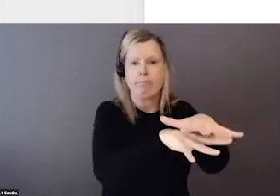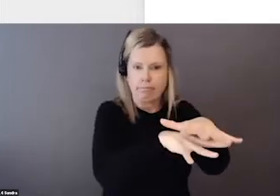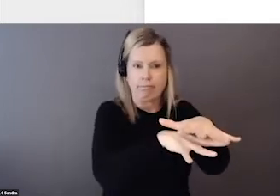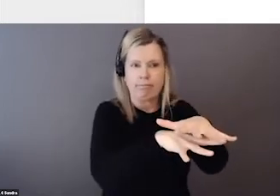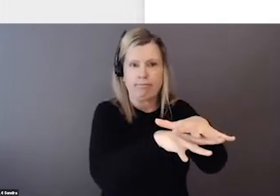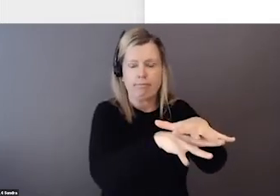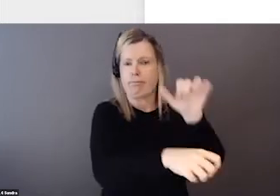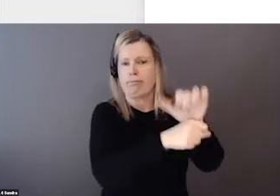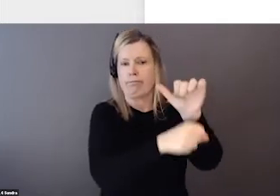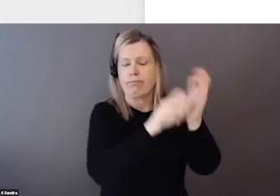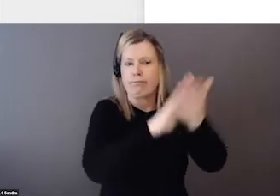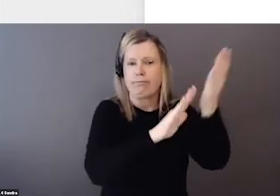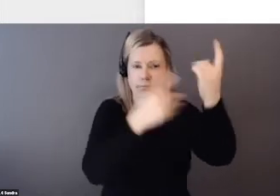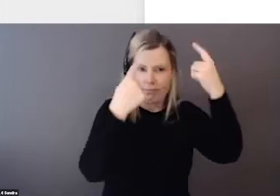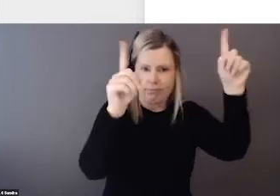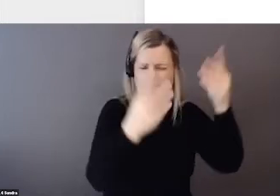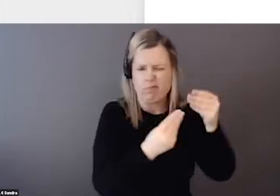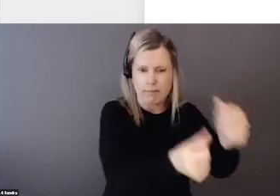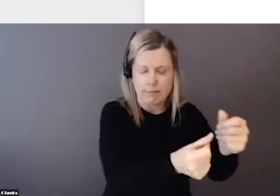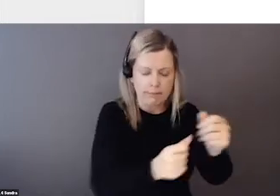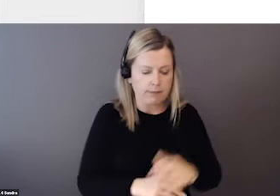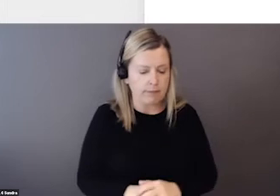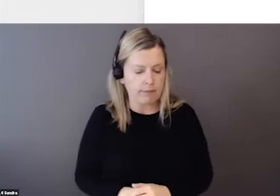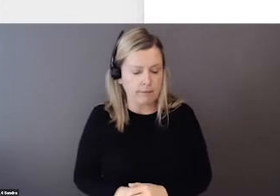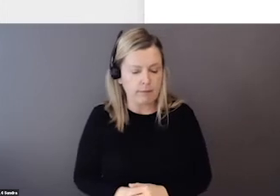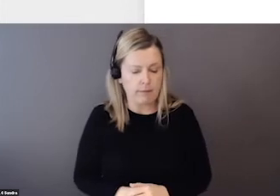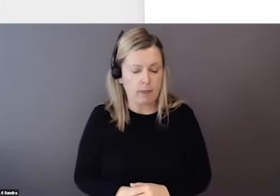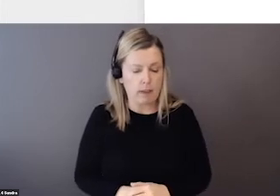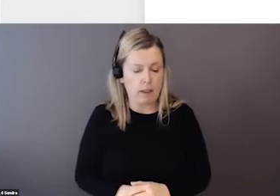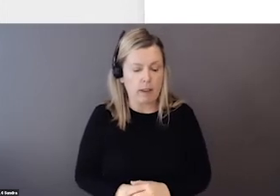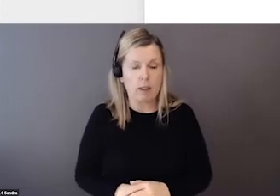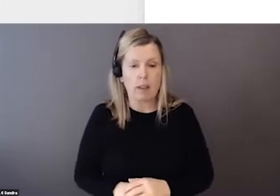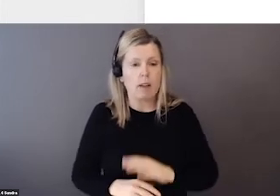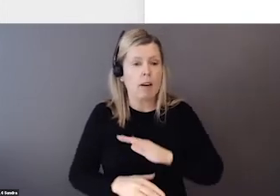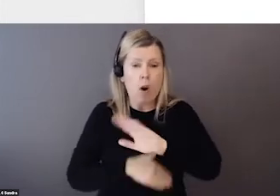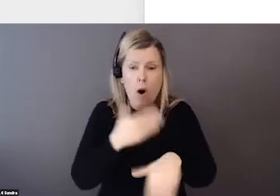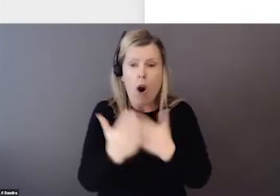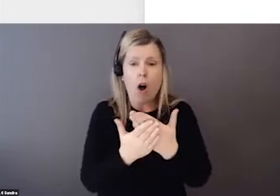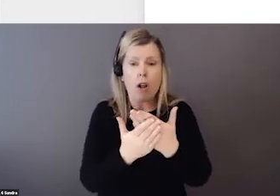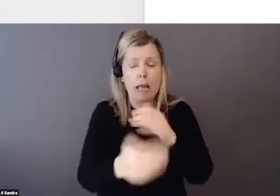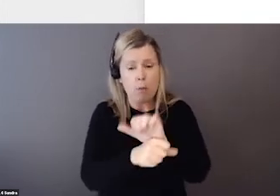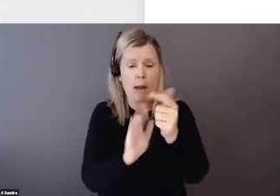And the really interesting thing is that all of the employment standards that are out there actually speak to getting in the front door,